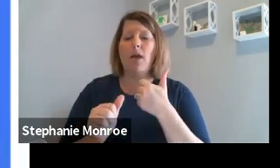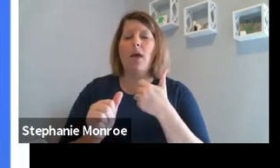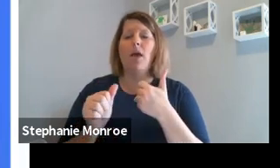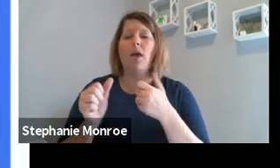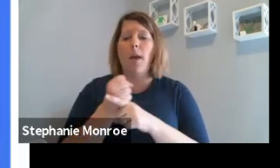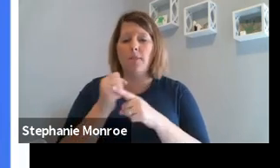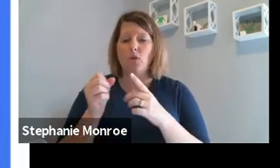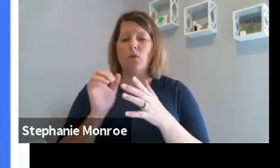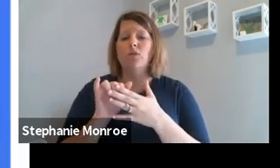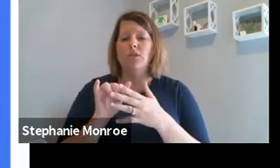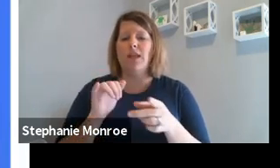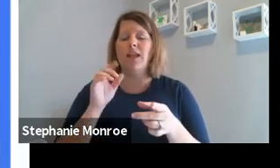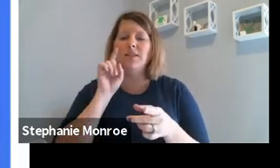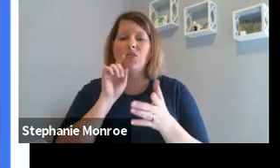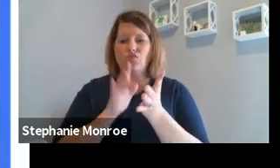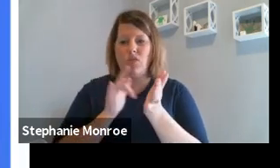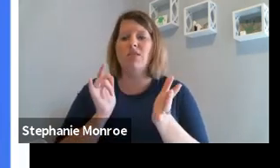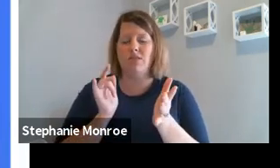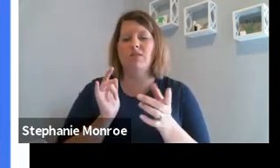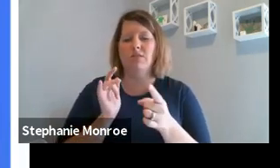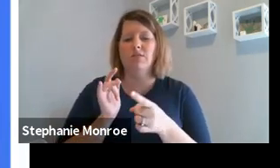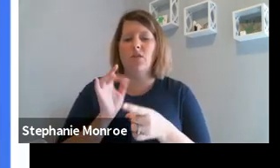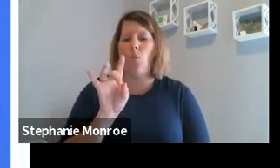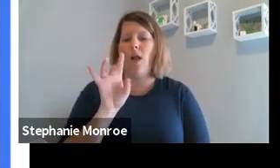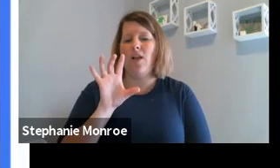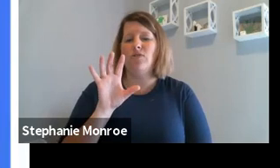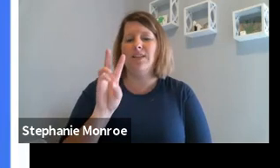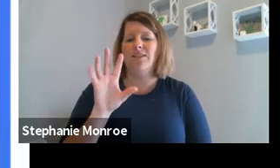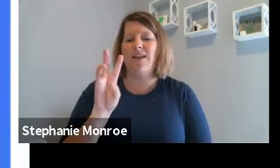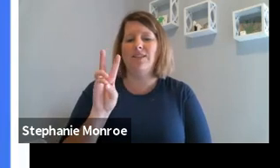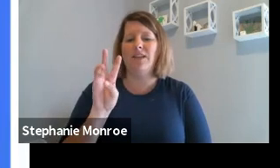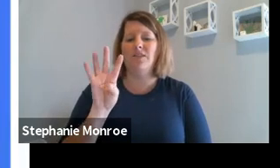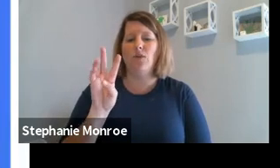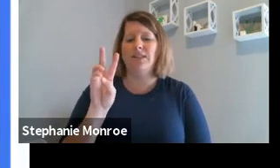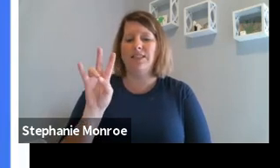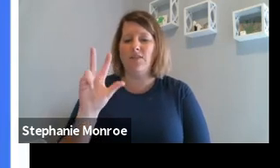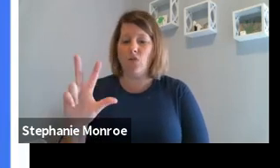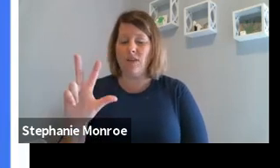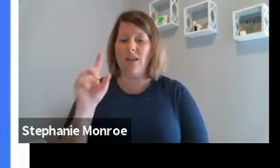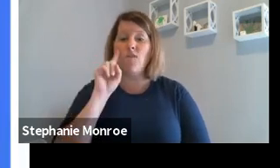The phone number is 1-800-656-4673, at the state level you can call